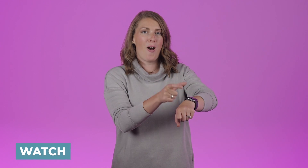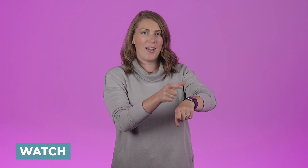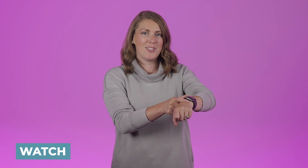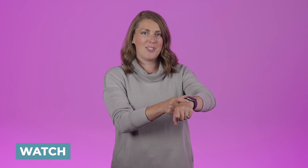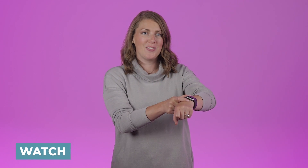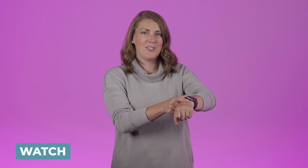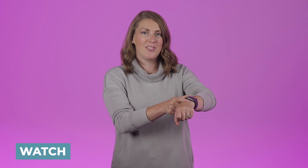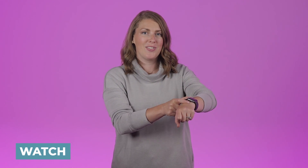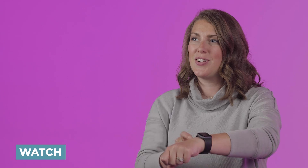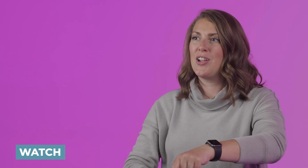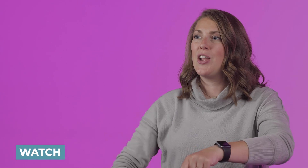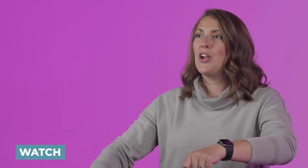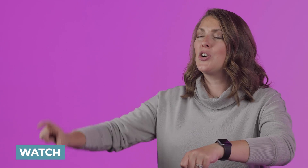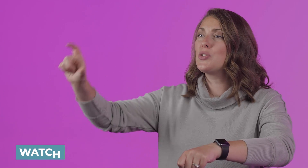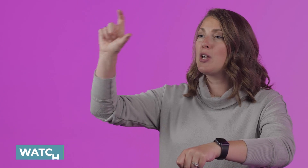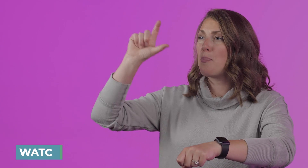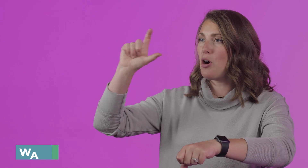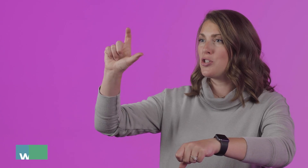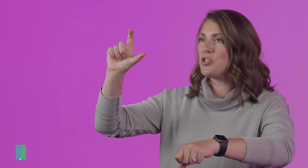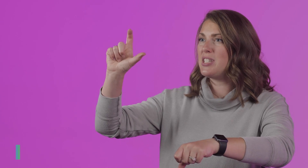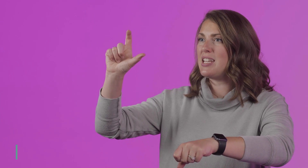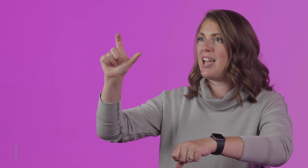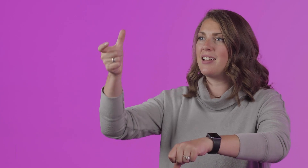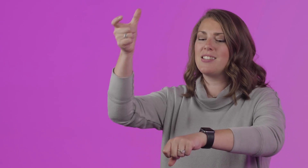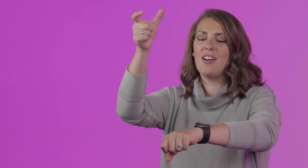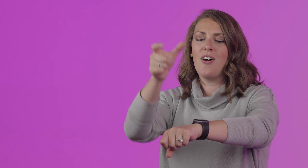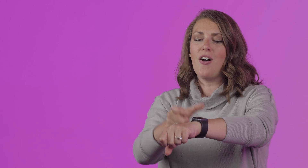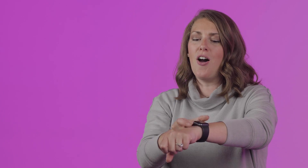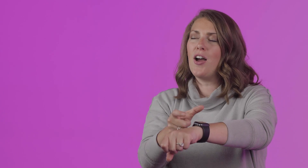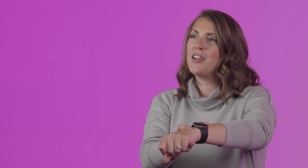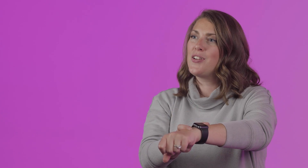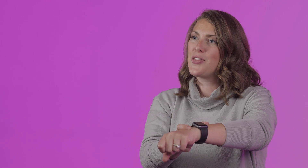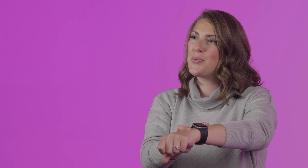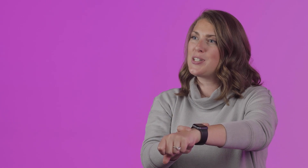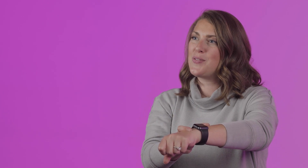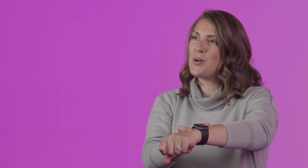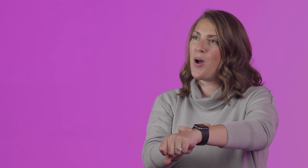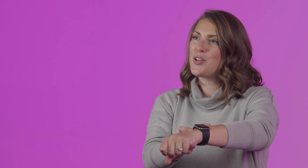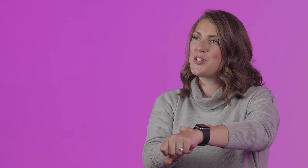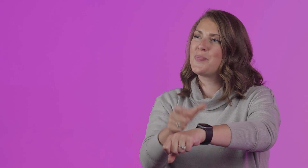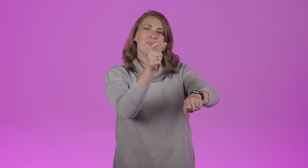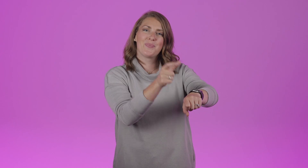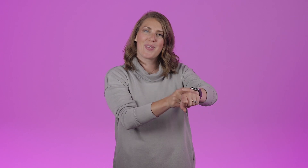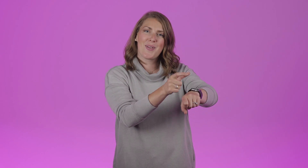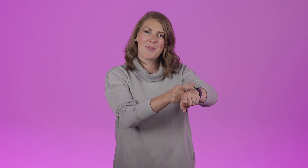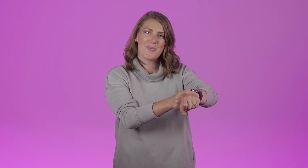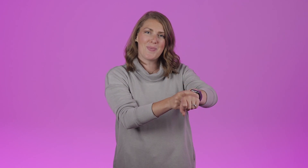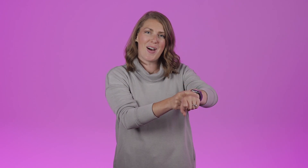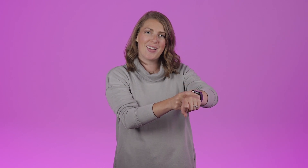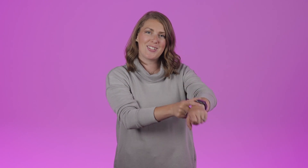watch,' you're doing a partial 'C' hand on the wrist of your watch 'watch.'